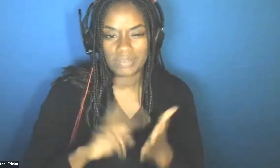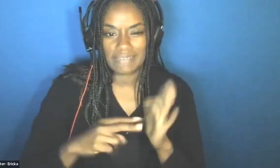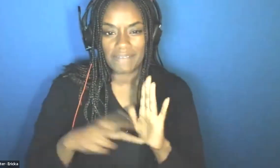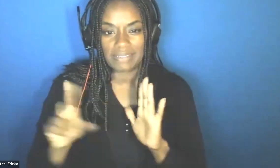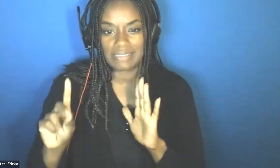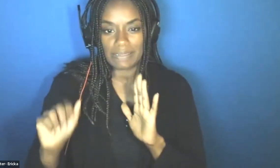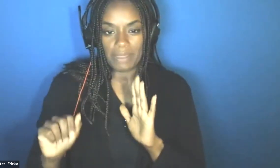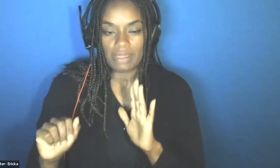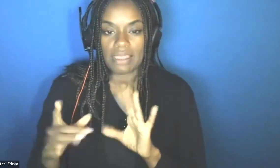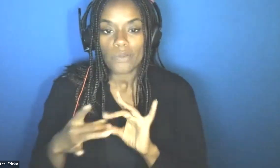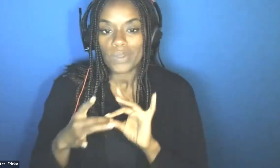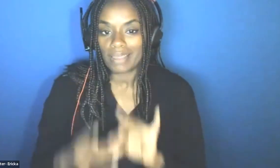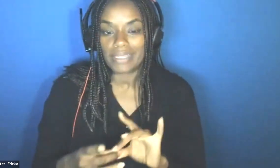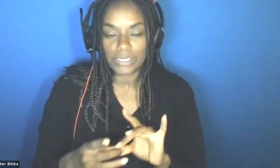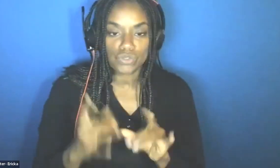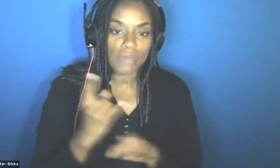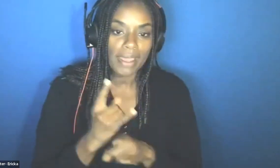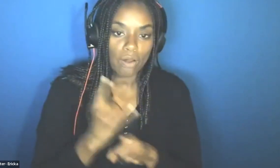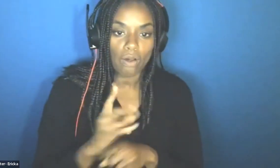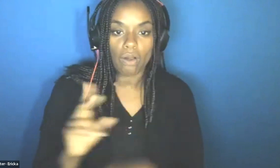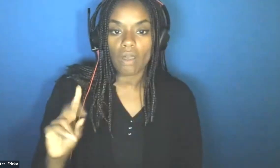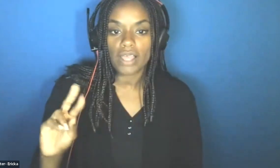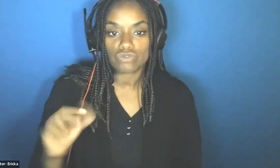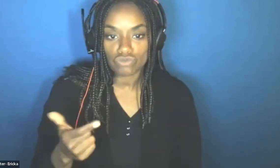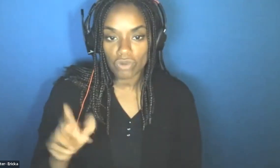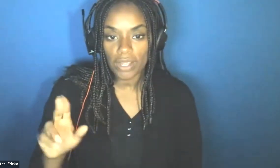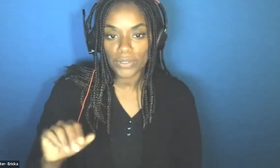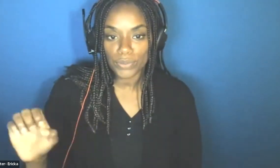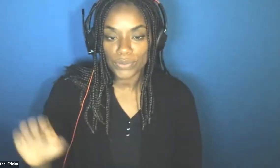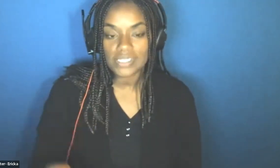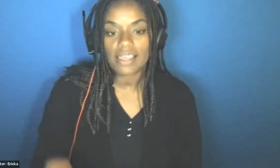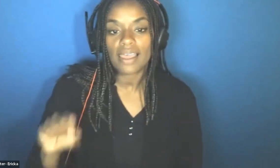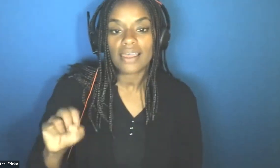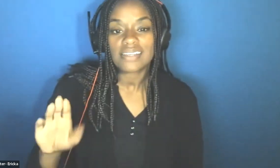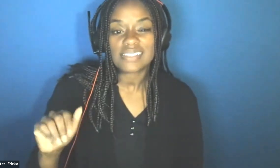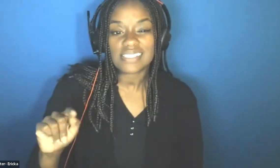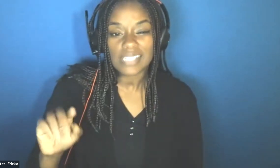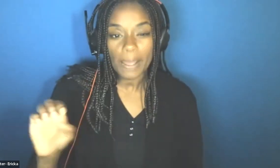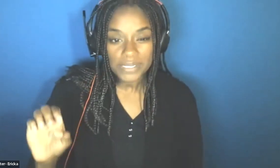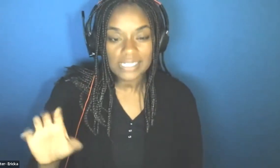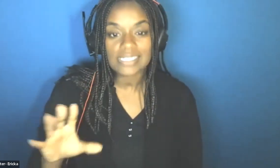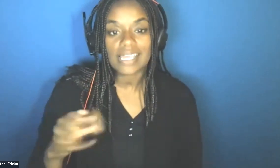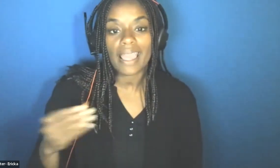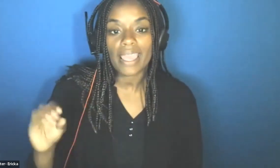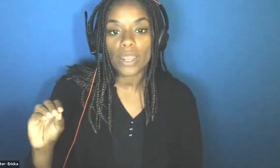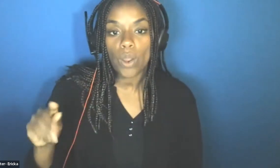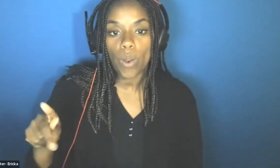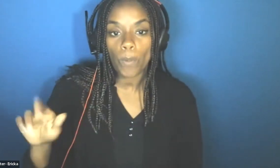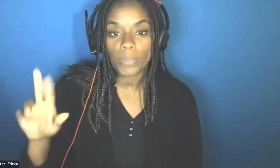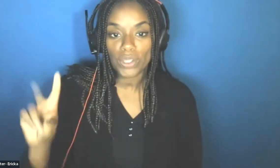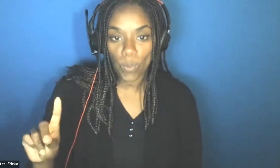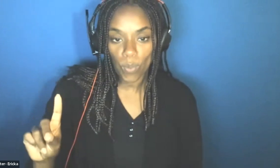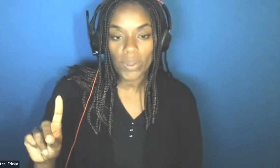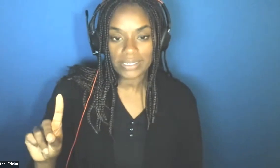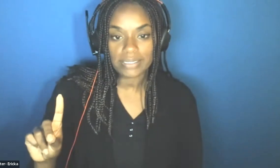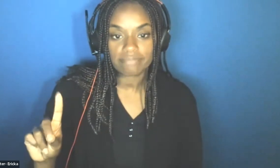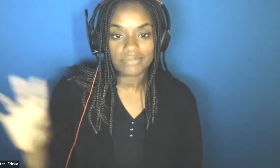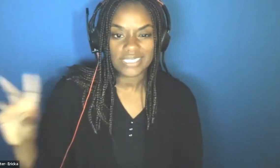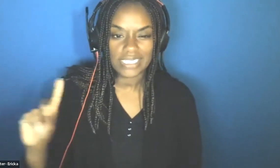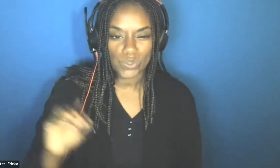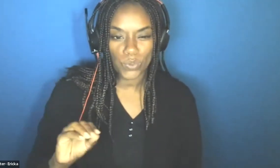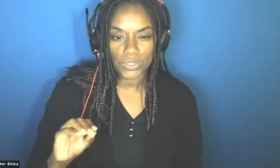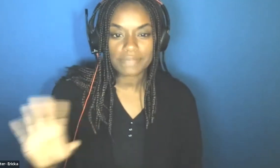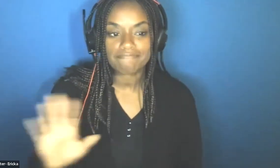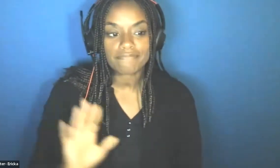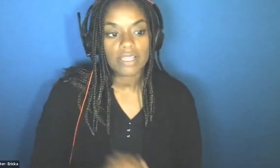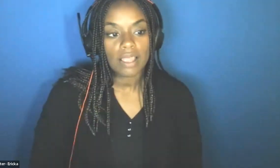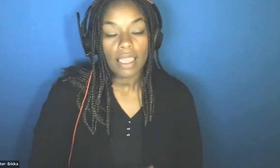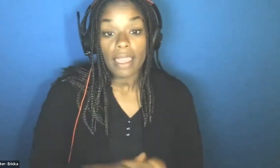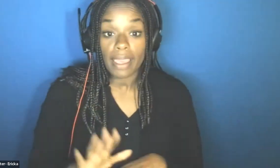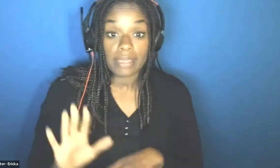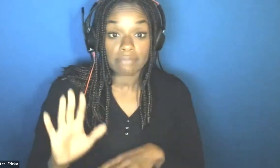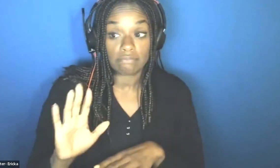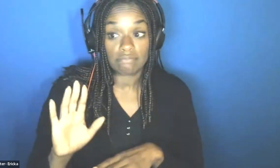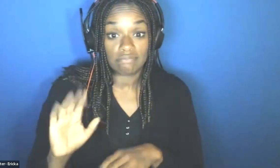Who have experienced addiction.